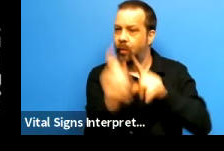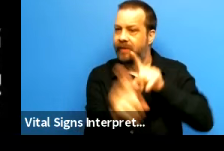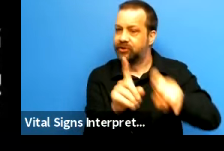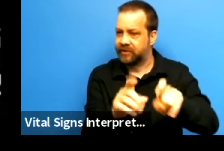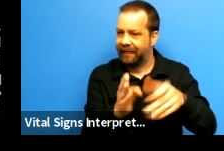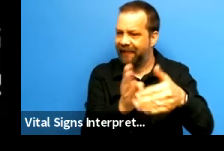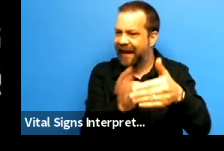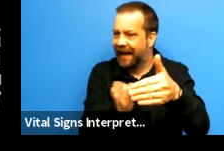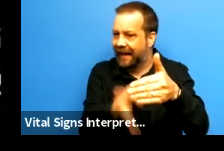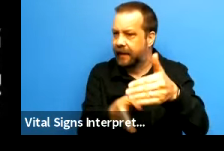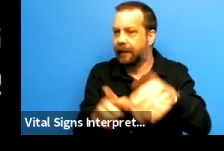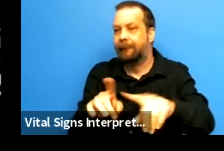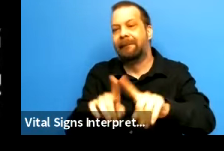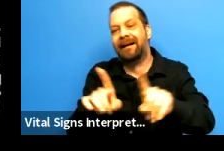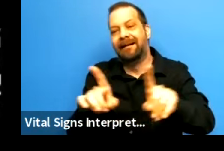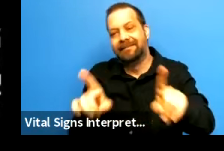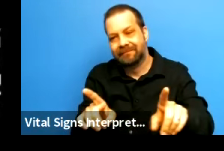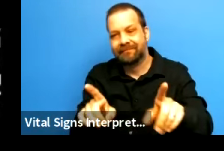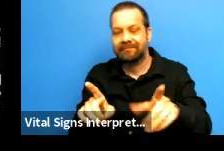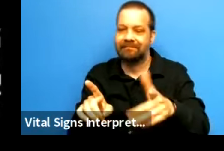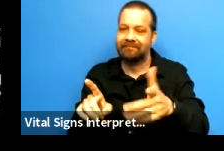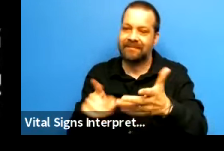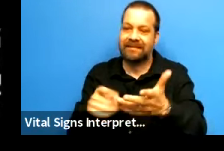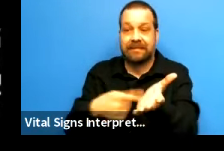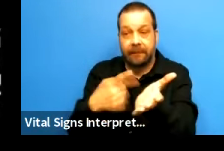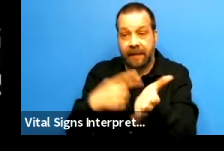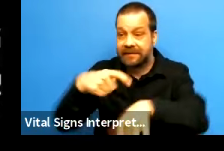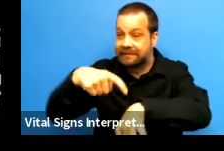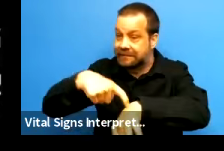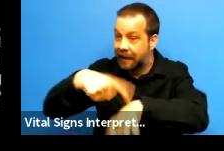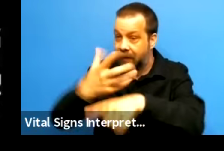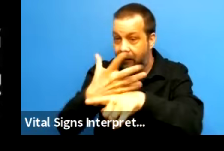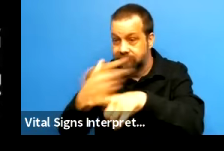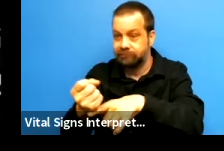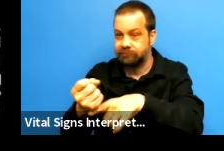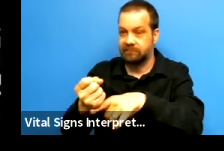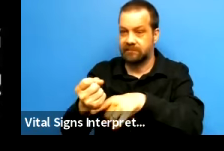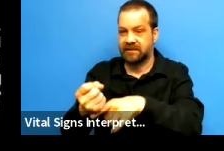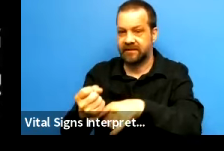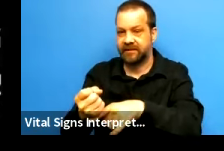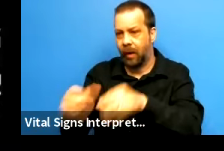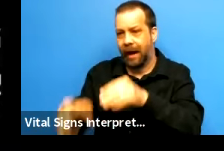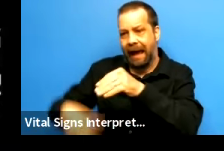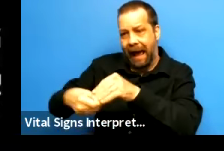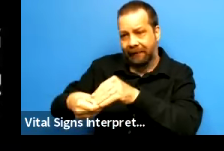We may not get to all the questions. You are able to put them in chat or you can reach out to us